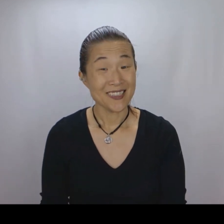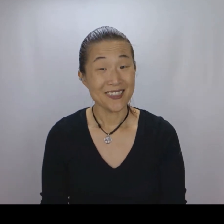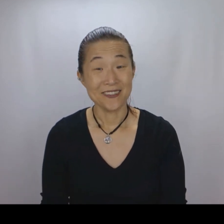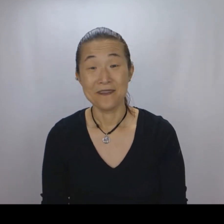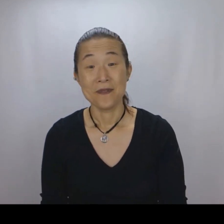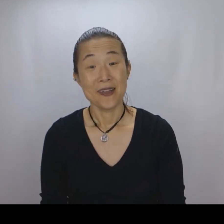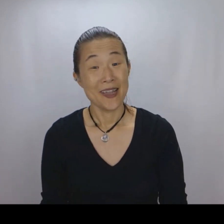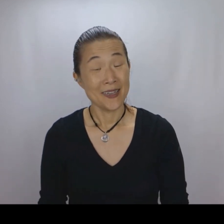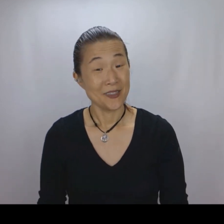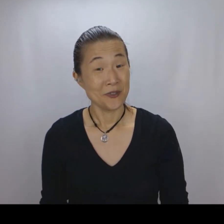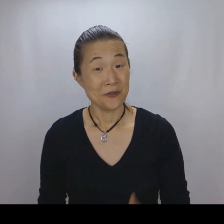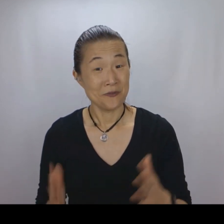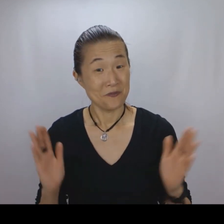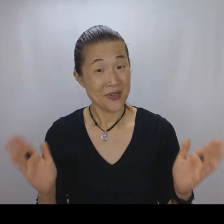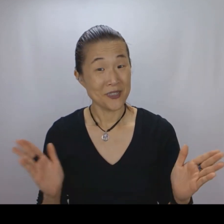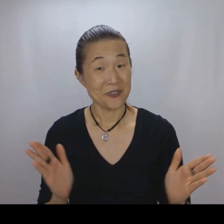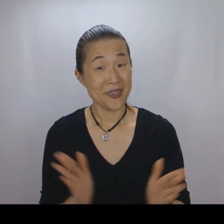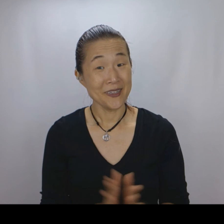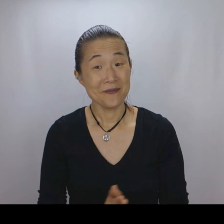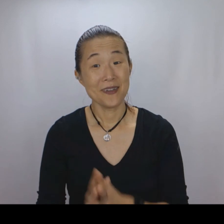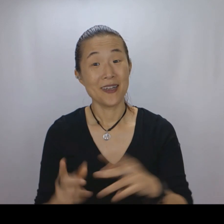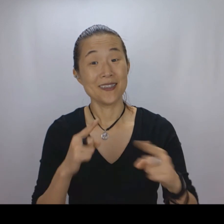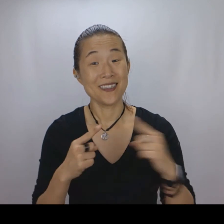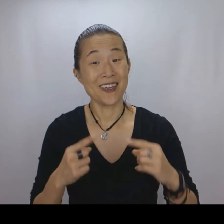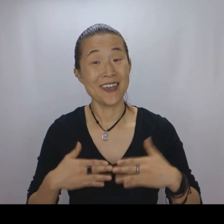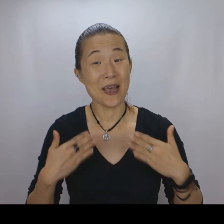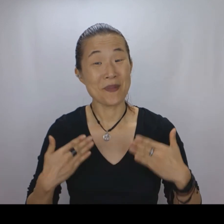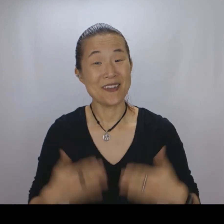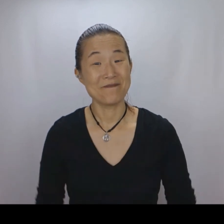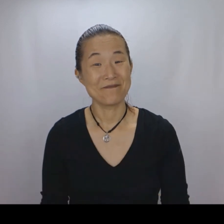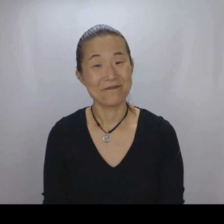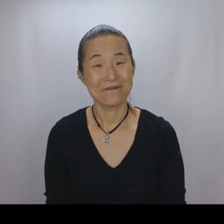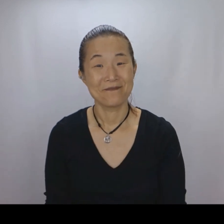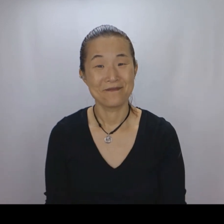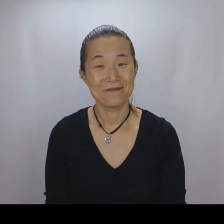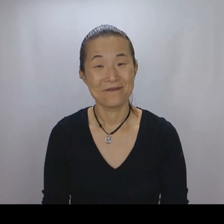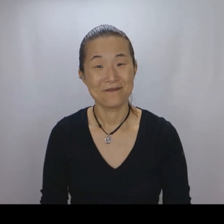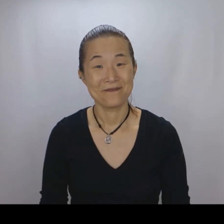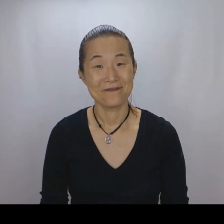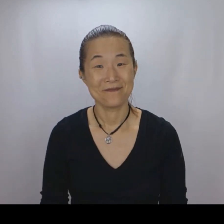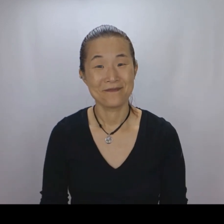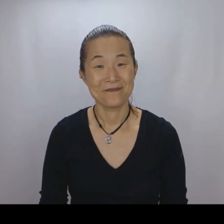And so until then, sign happy!